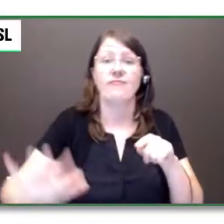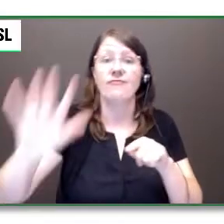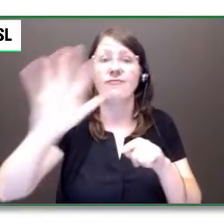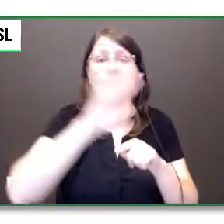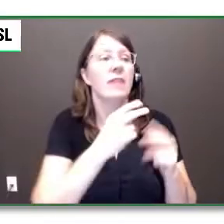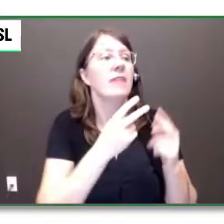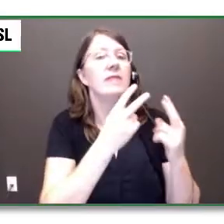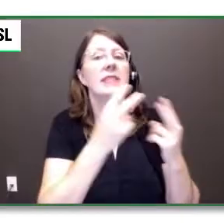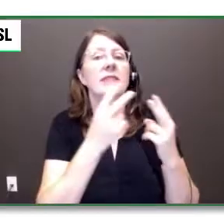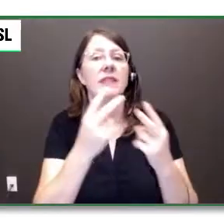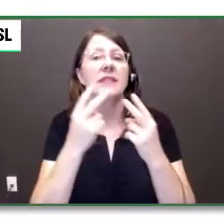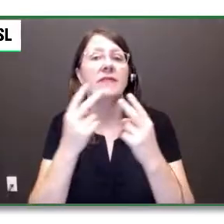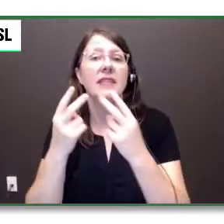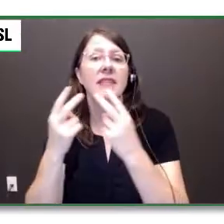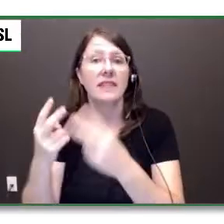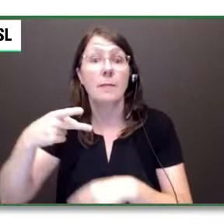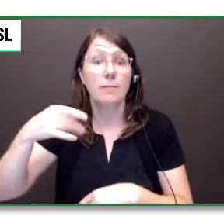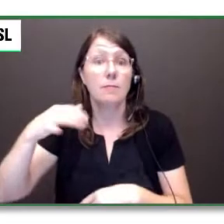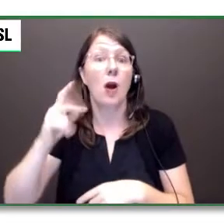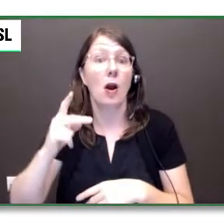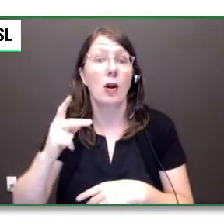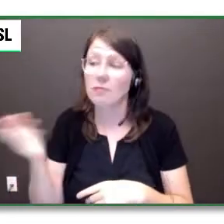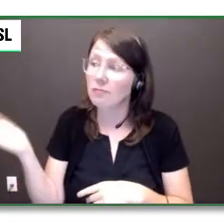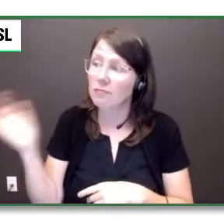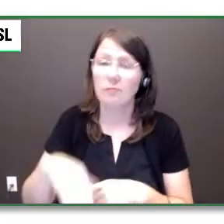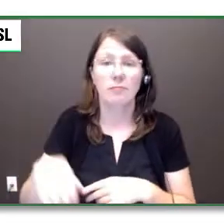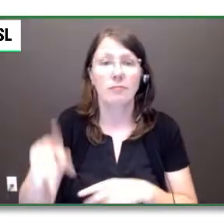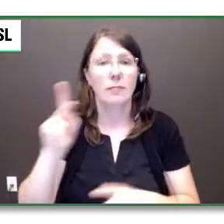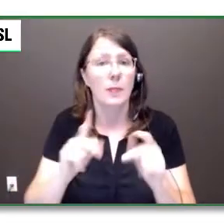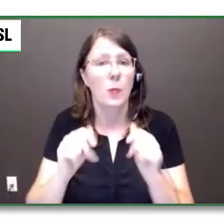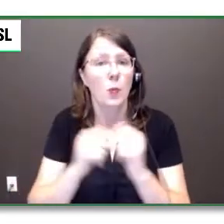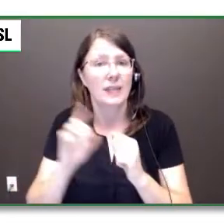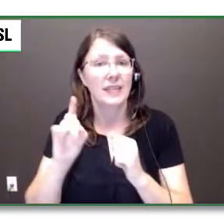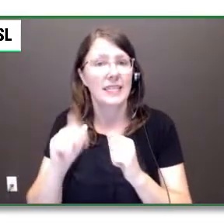we take them through the parks, we film their interactions, and asking them